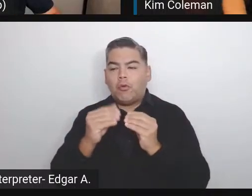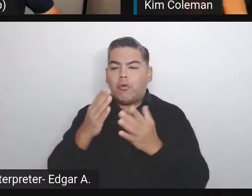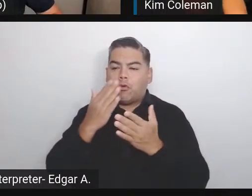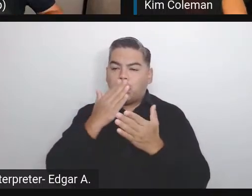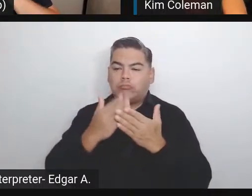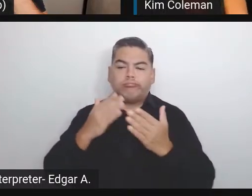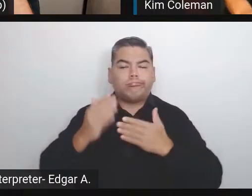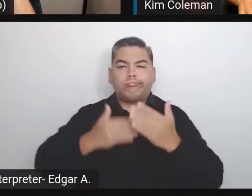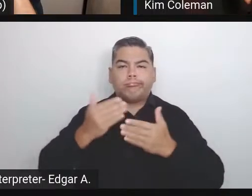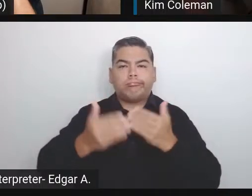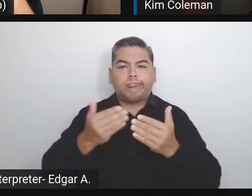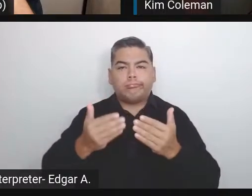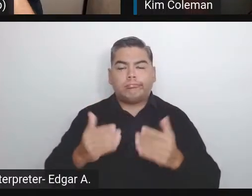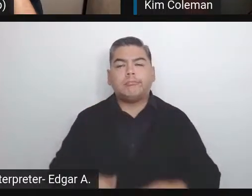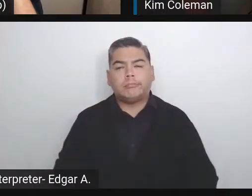Inks to AI they are starting to have meaning.